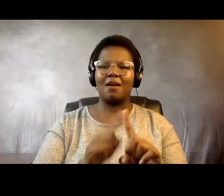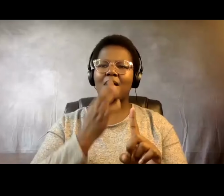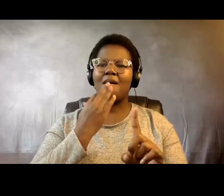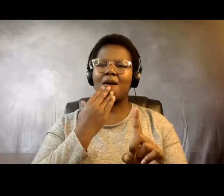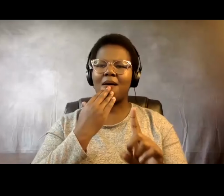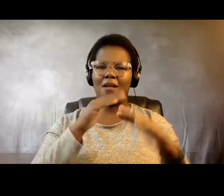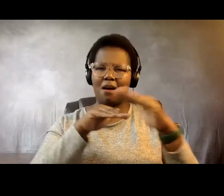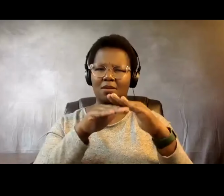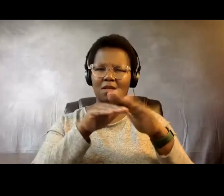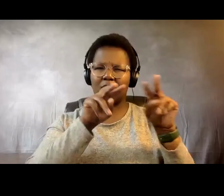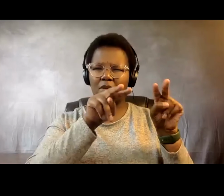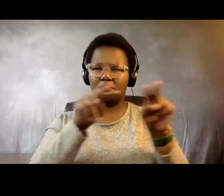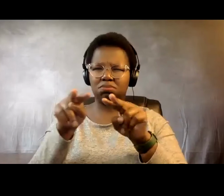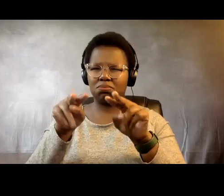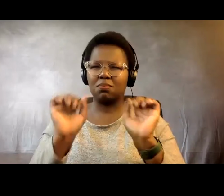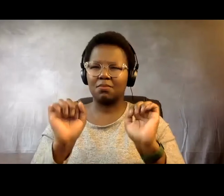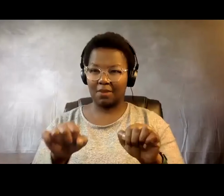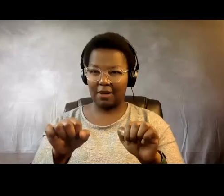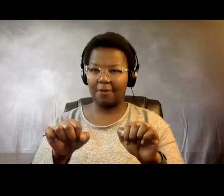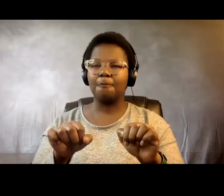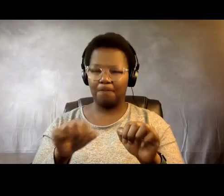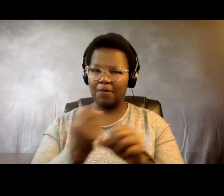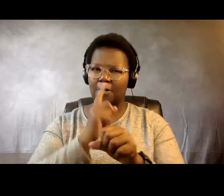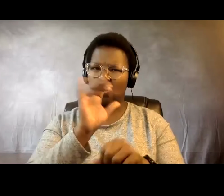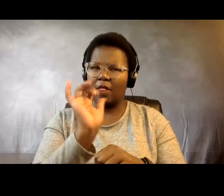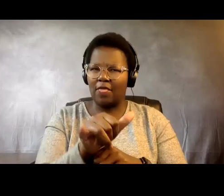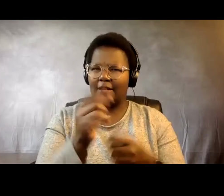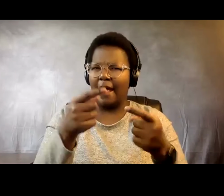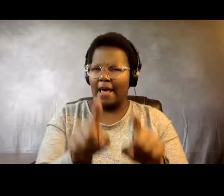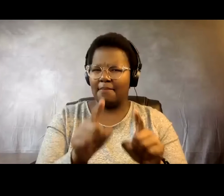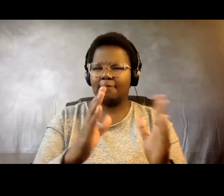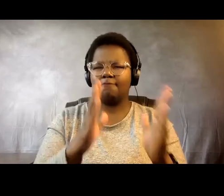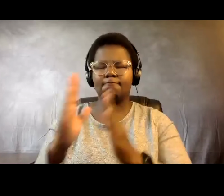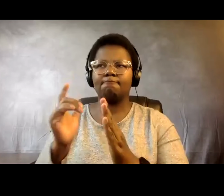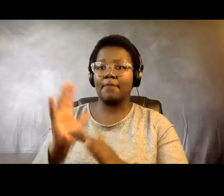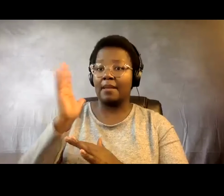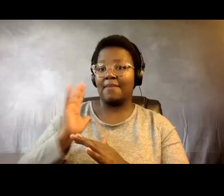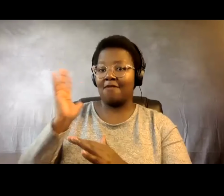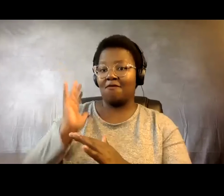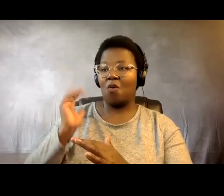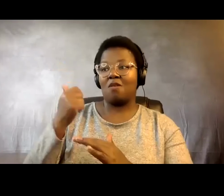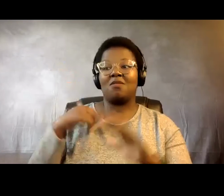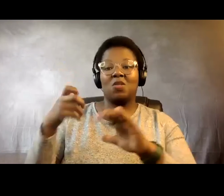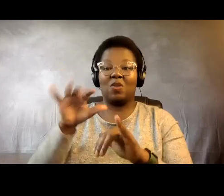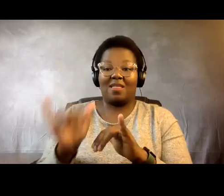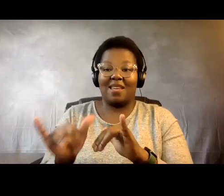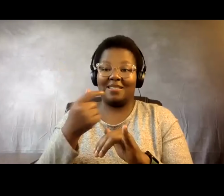palette is accessible. So what I used to do, a little bit, when I had like less colors and